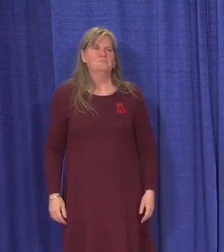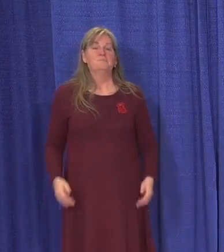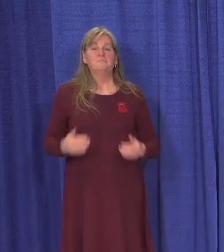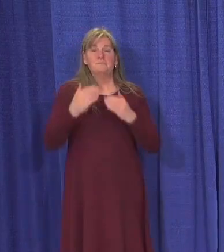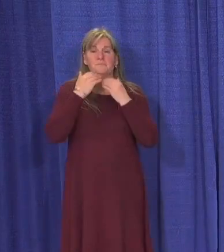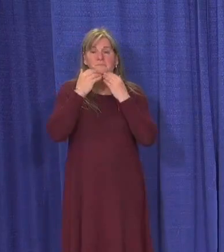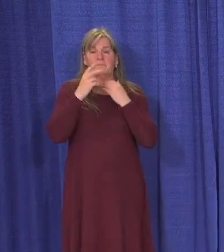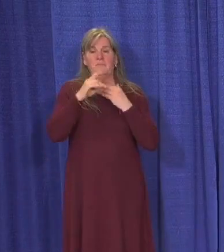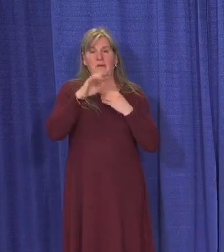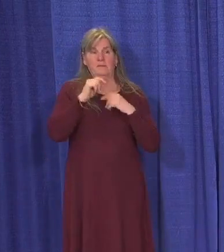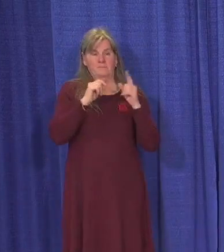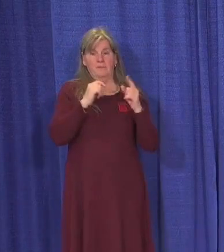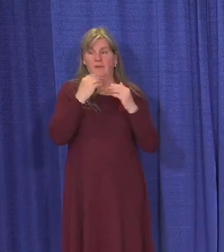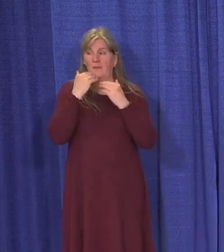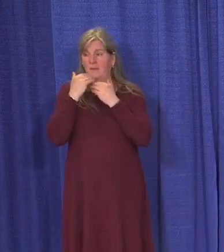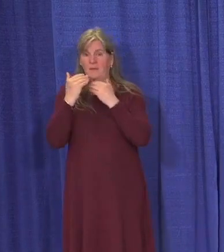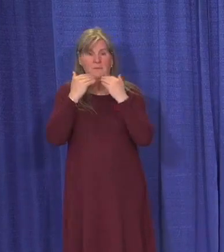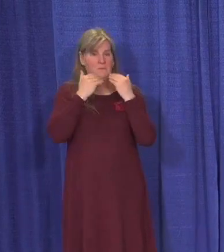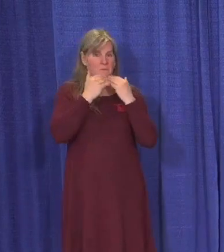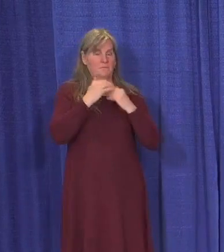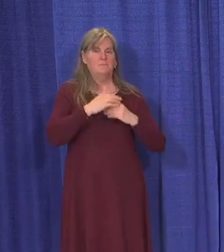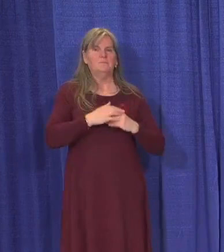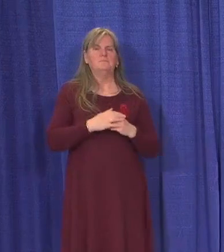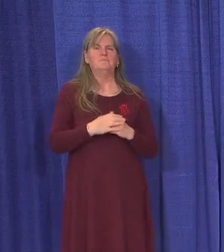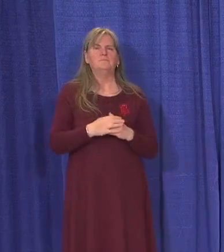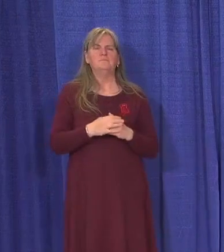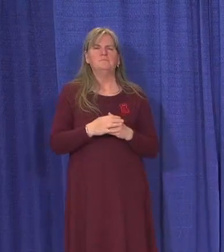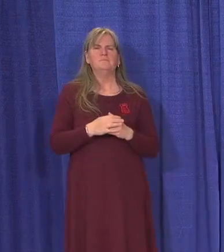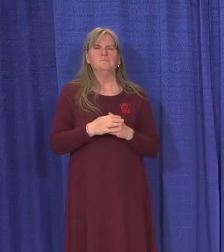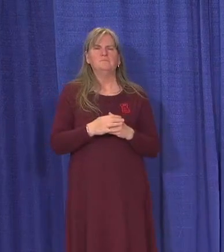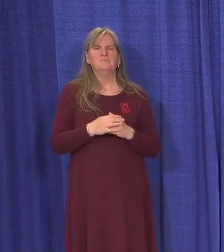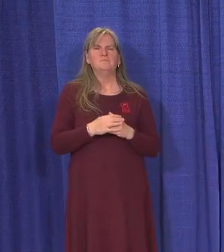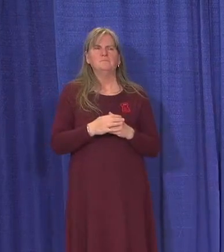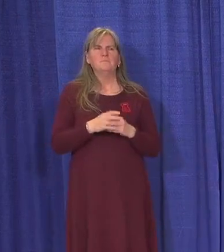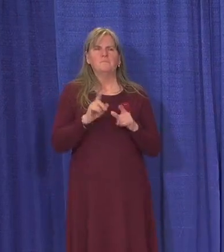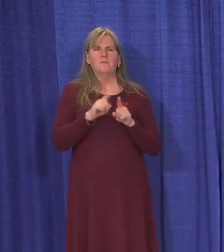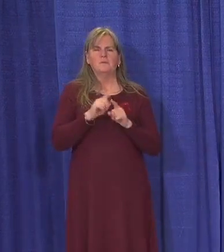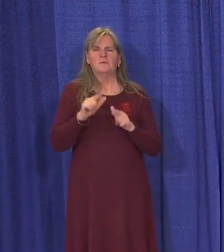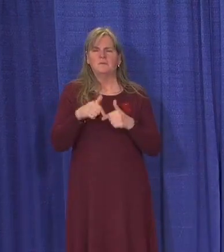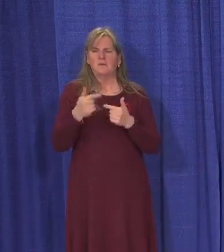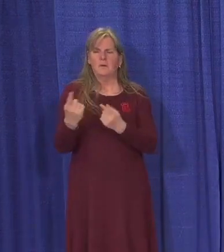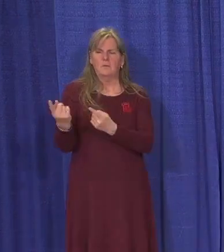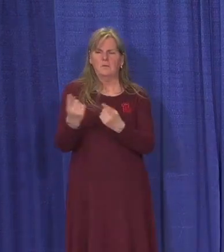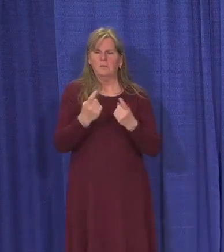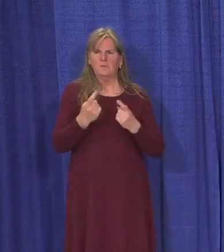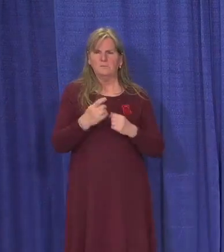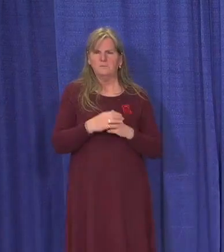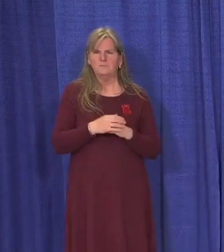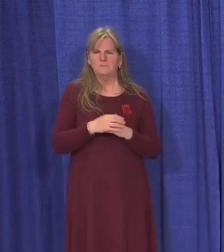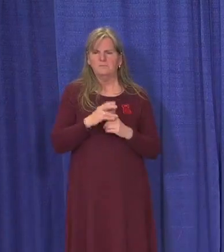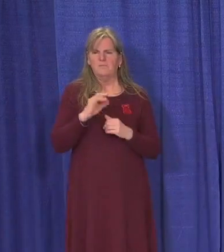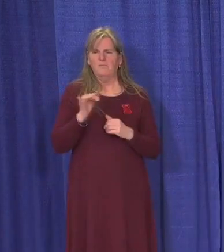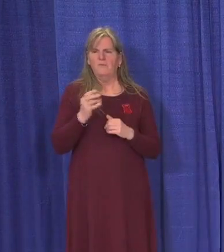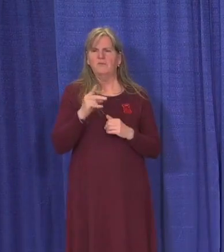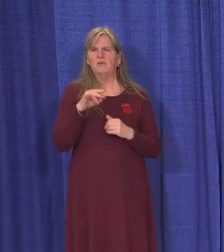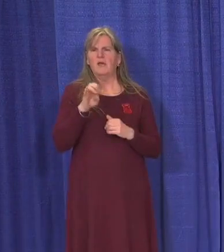That's it for today. Stay hopeful, stay well and take care of each other.